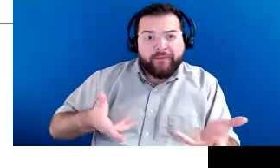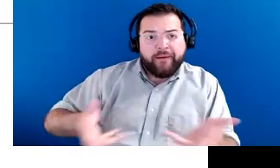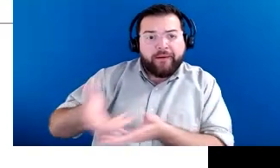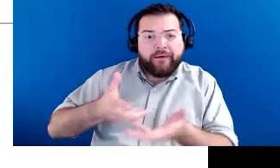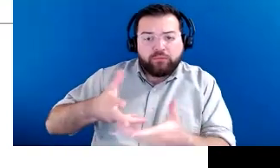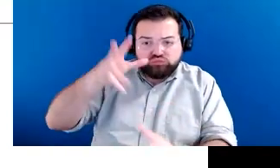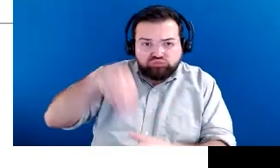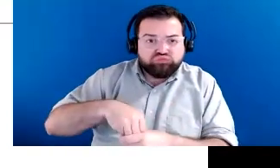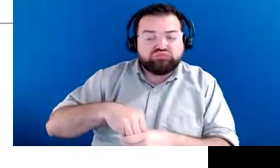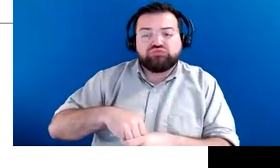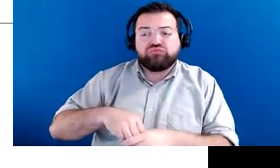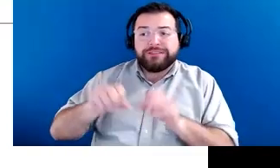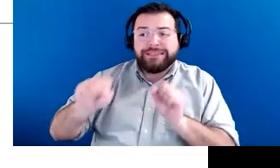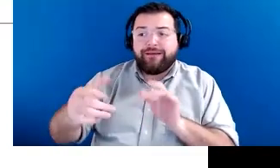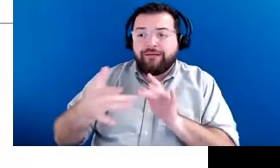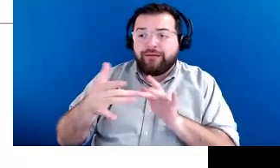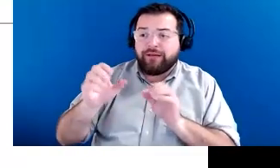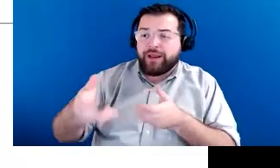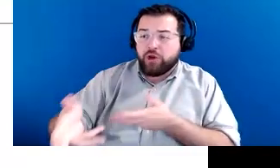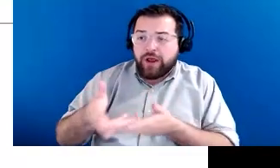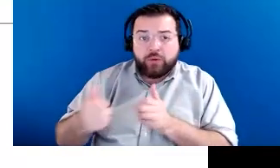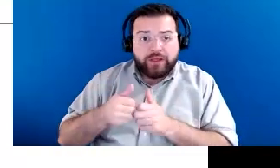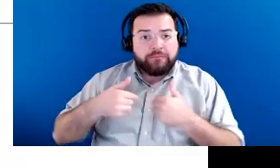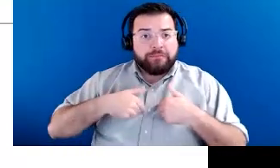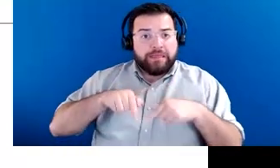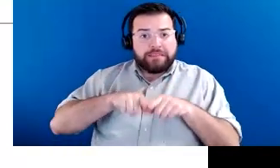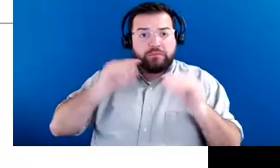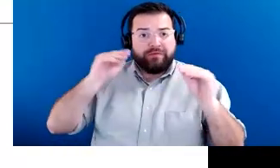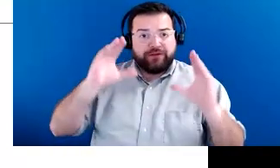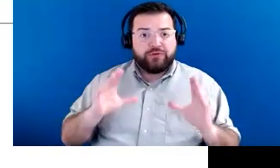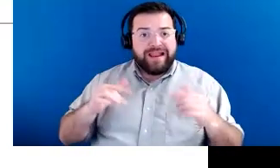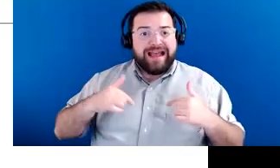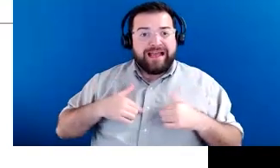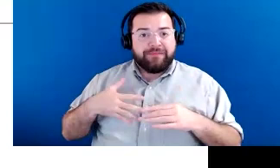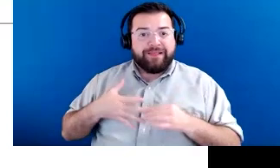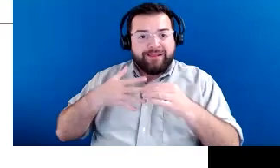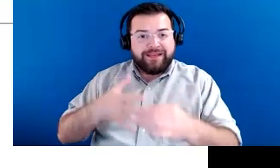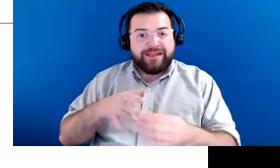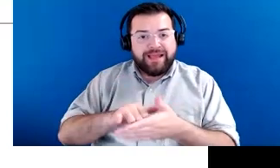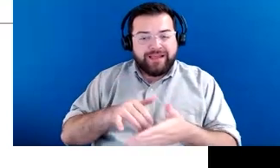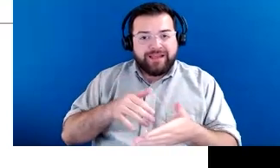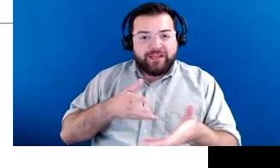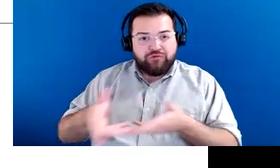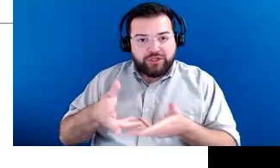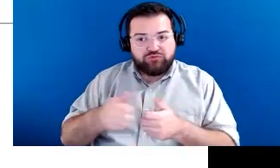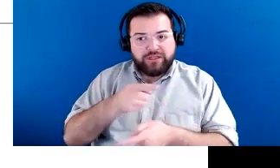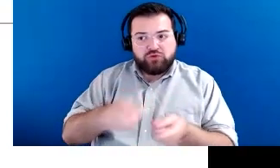that they have the opportunity to interact with you, that you're initiating interaction with them on a regular basis?